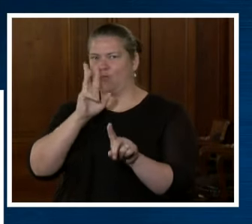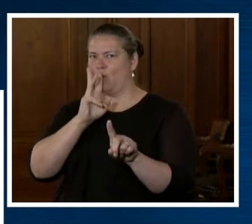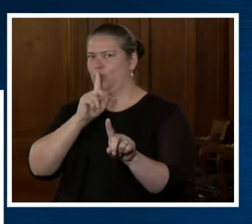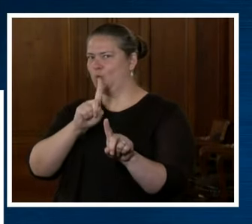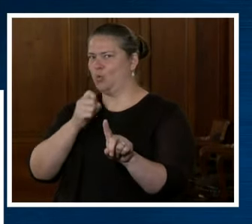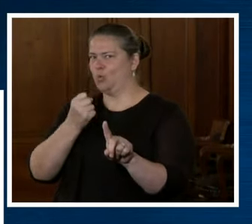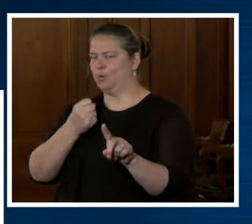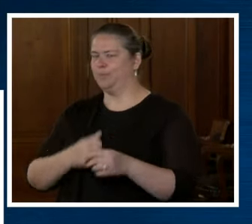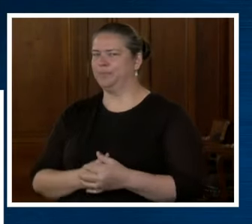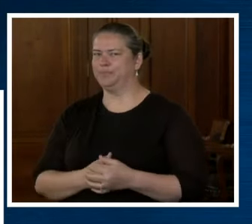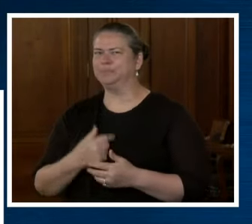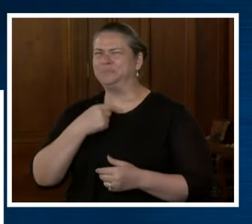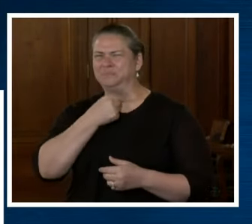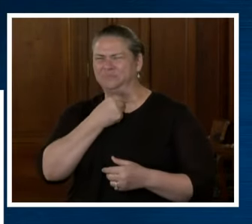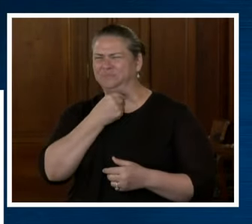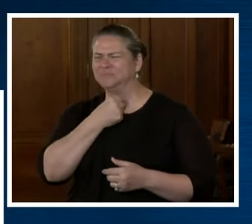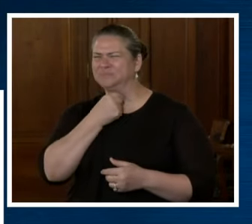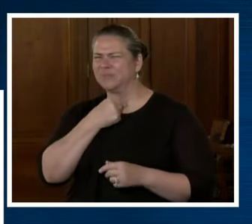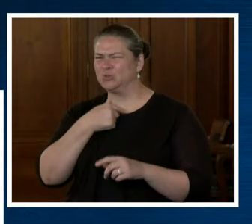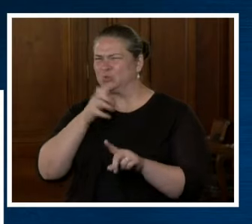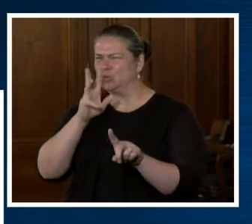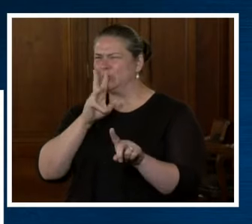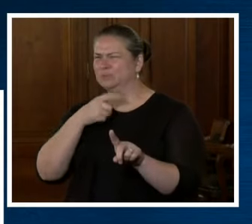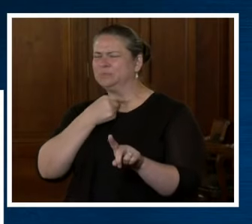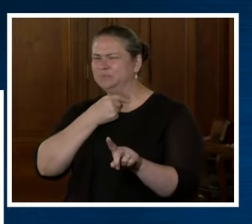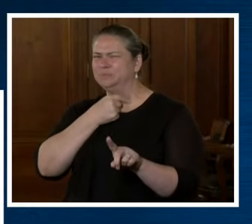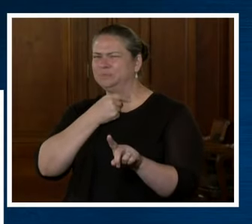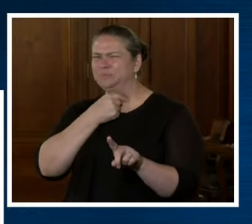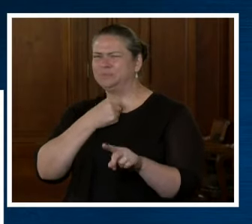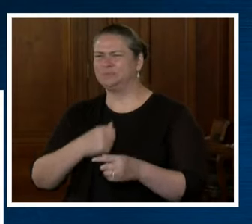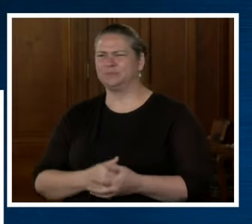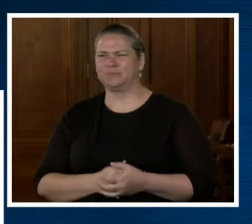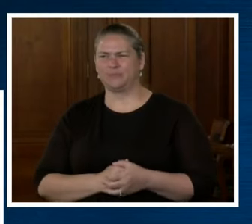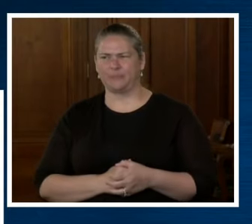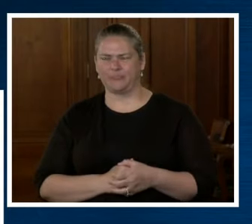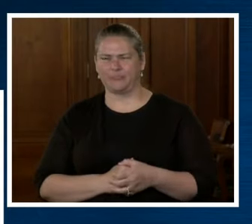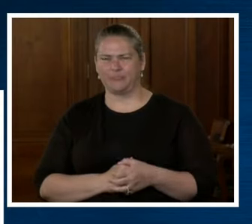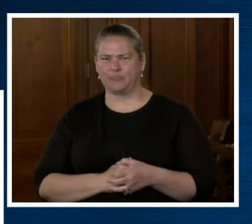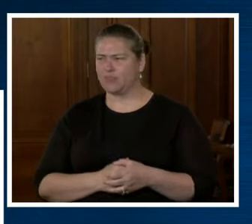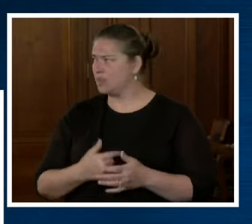THOMAS, AND FOR PASSING IT ALONG. WE ARE THANKFUL FOR YOU, YOUR